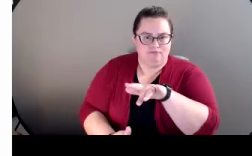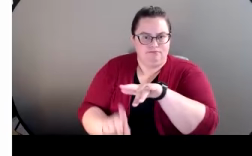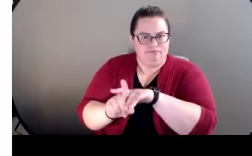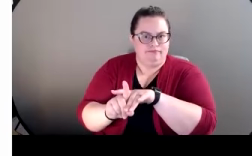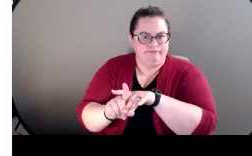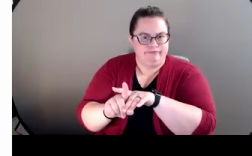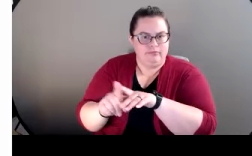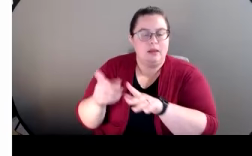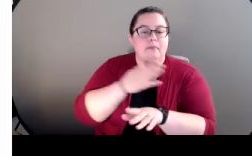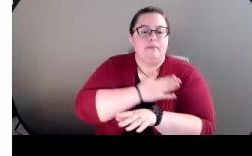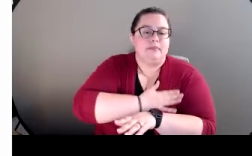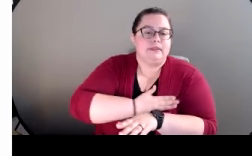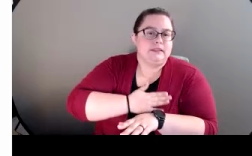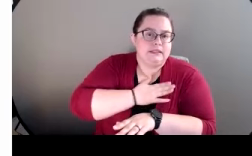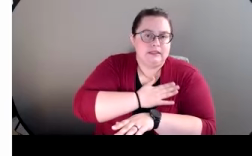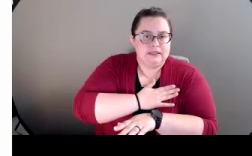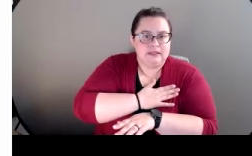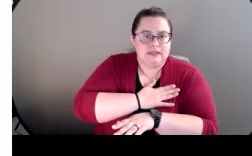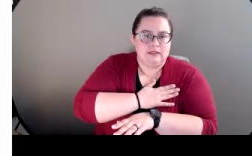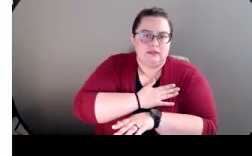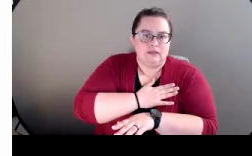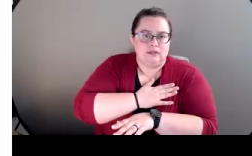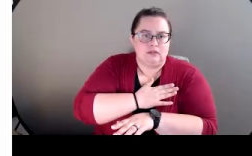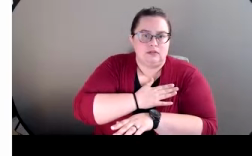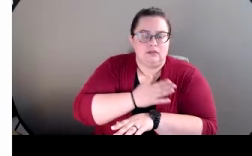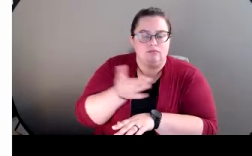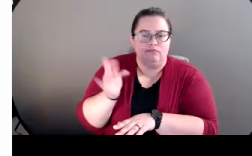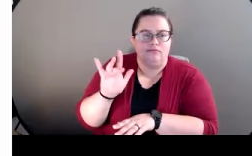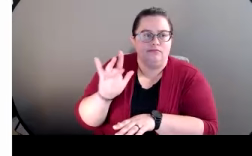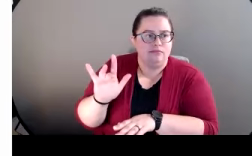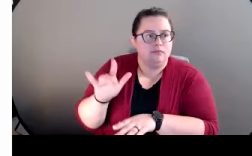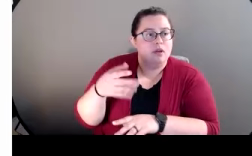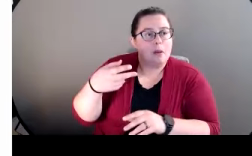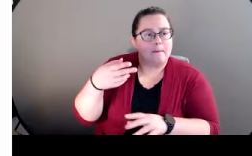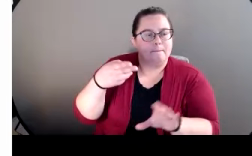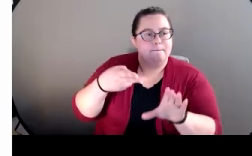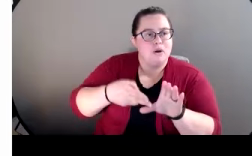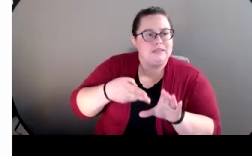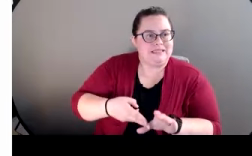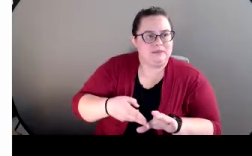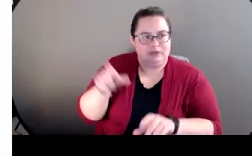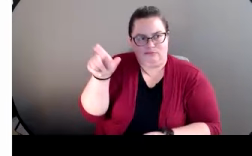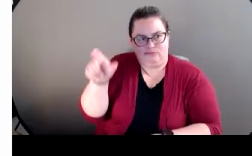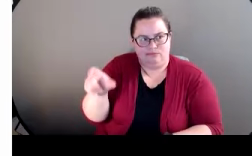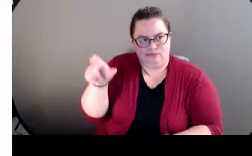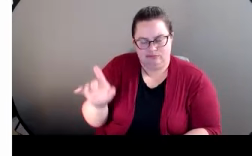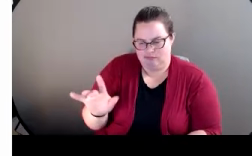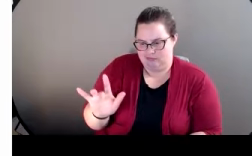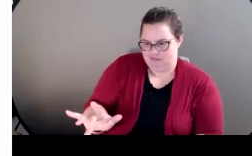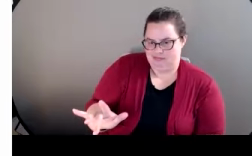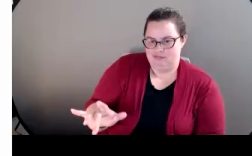please, go to the participants pane and, right click,